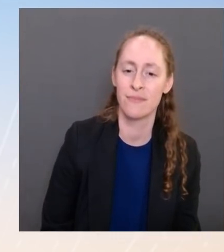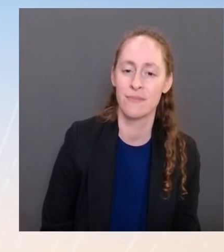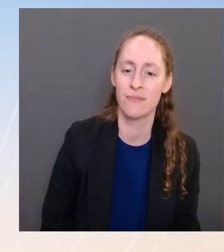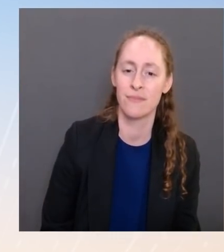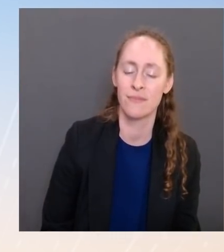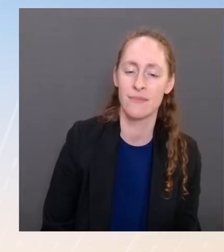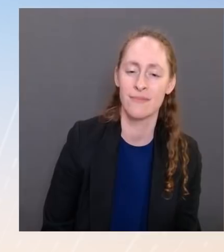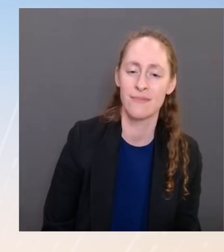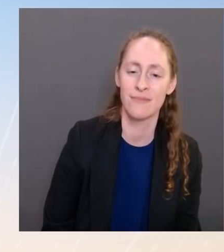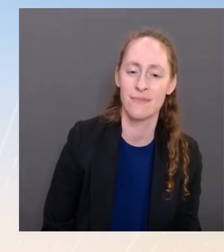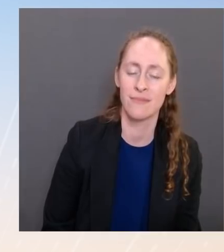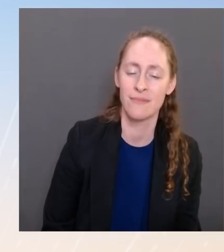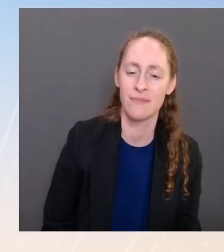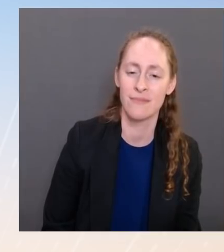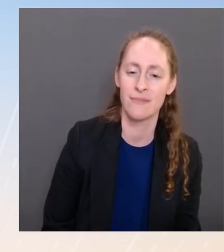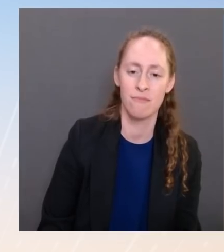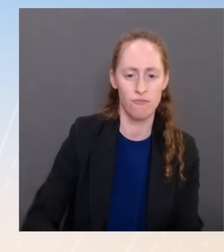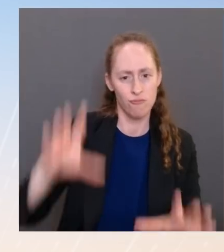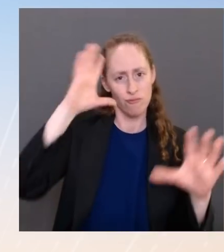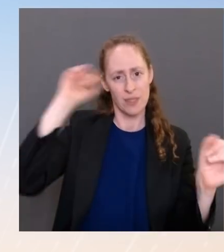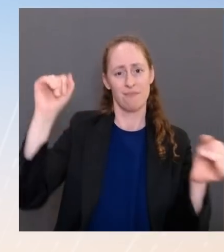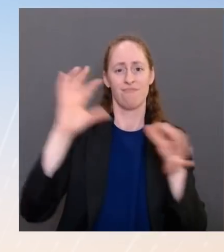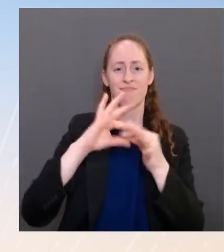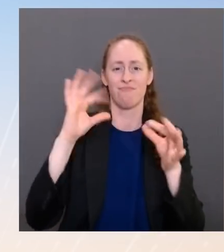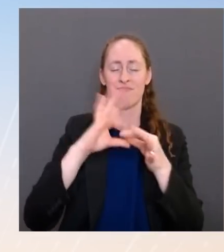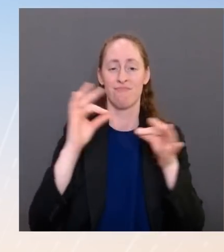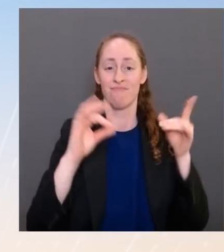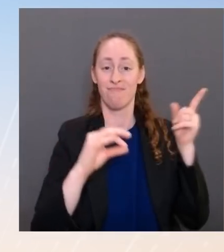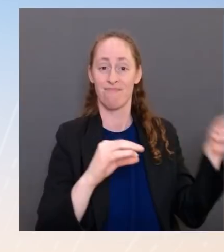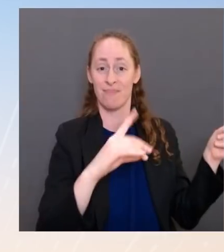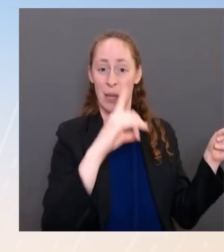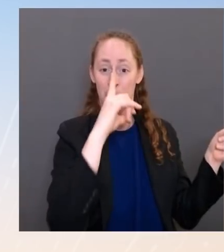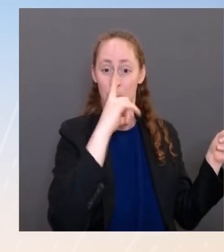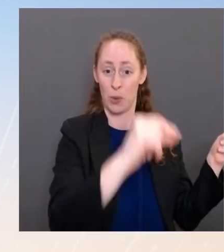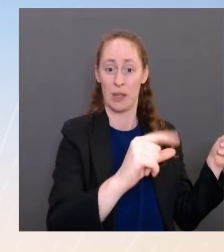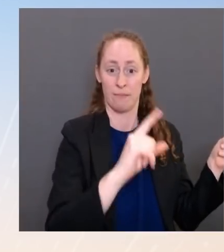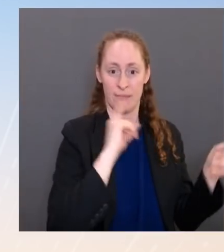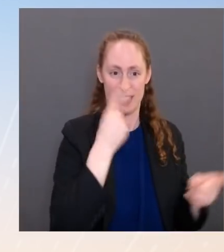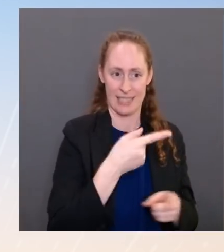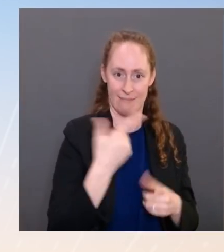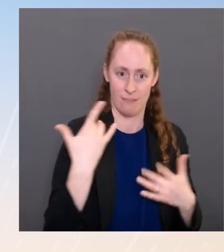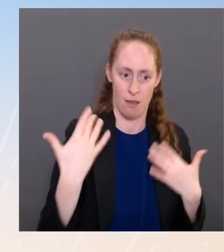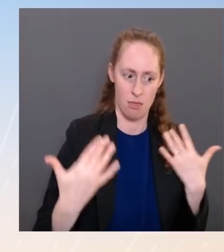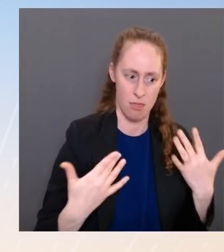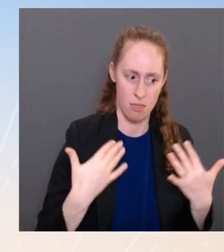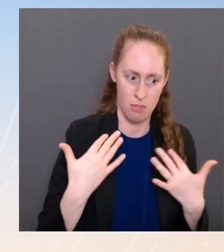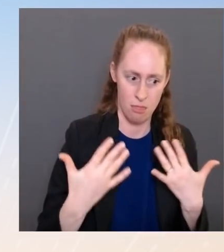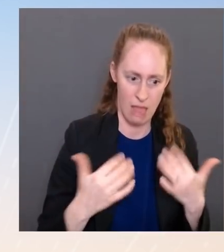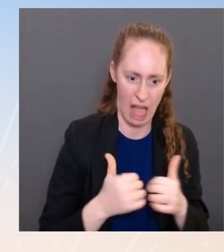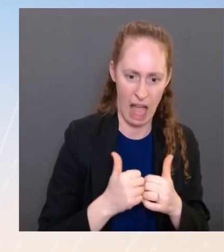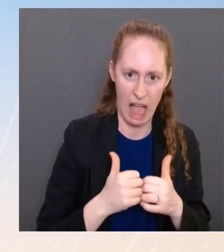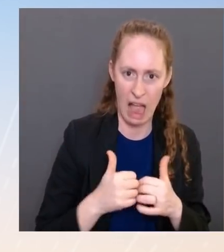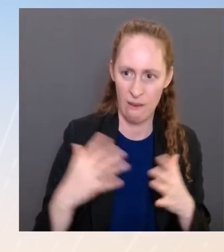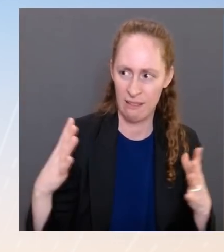what does he believe Putin's goal is right now? Ms. Psaki: Well, I think what the President was referring to is the fact that this has not gone